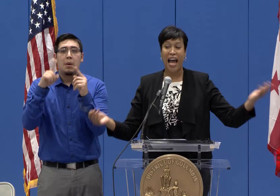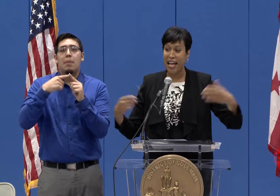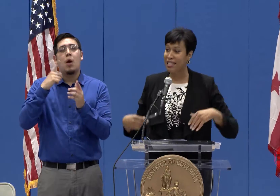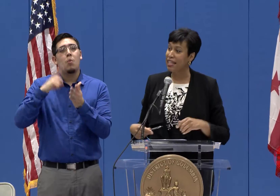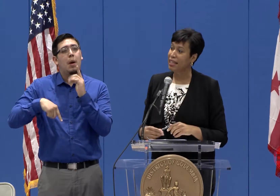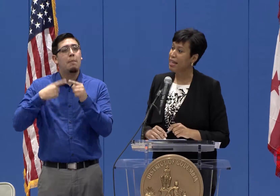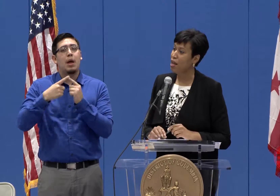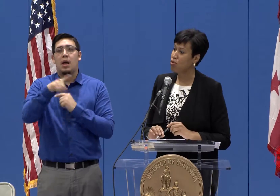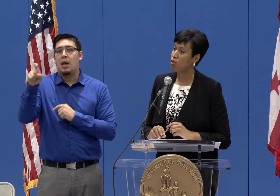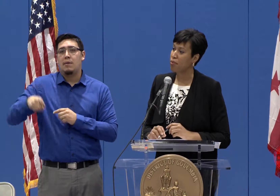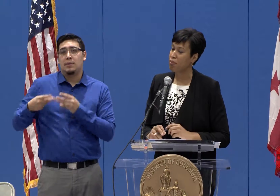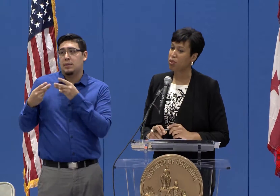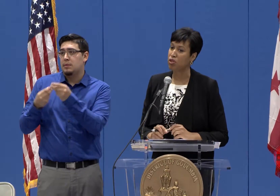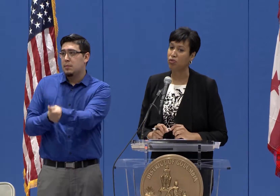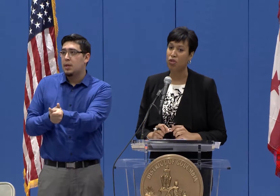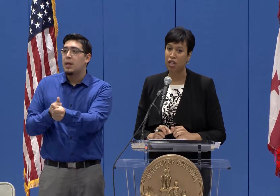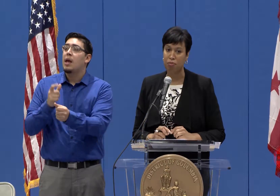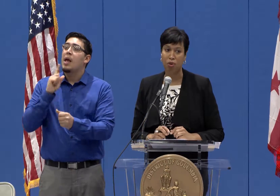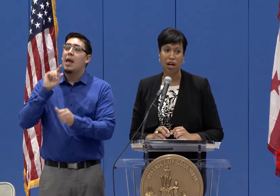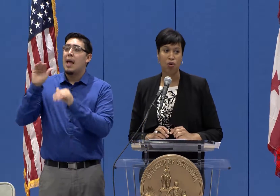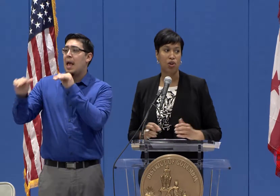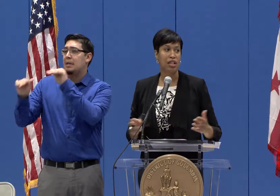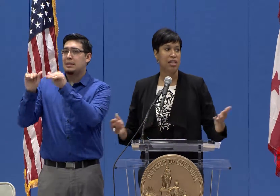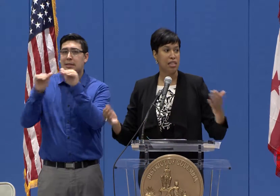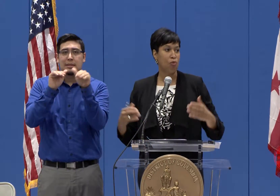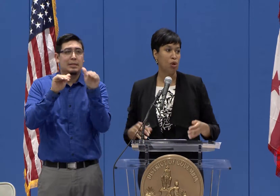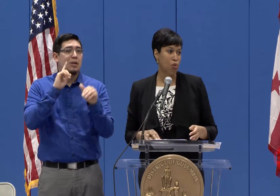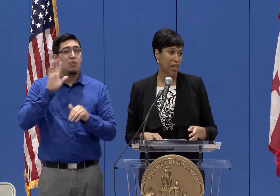WE'RE ASKING THE COUNCILMEMBERS FOR THEIR PRIORITIES AND WE WANT